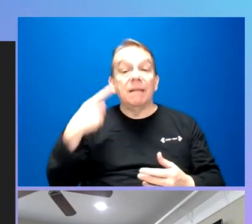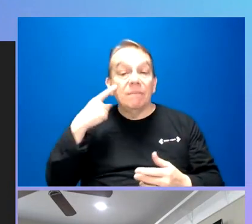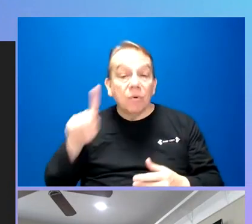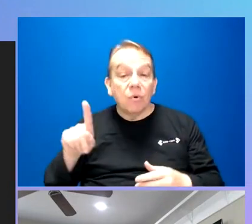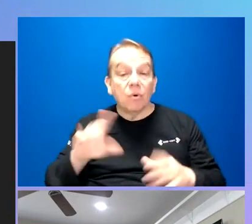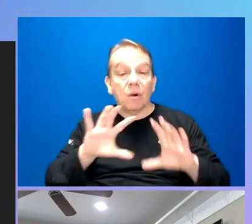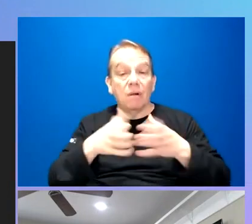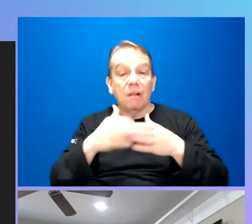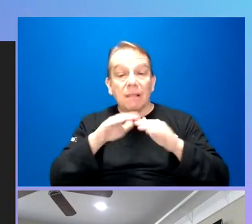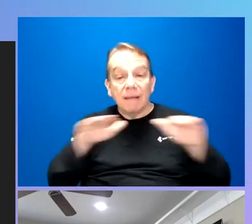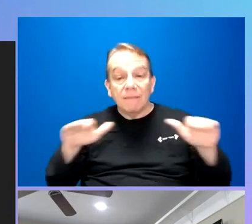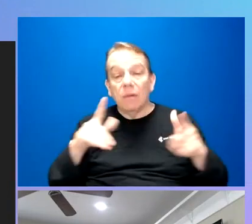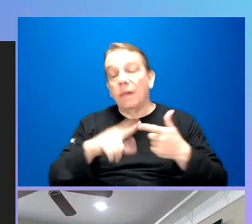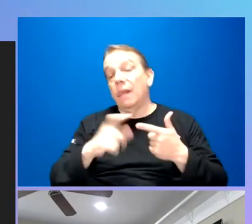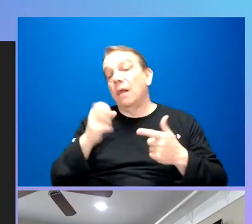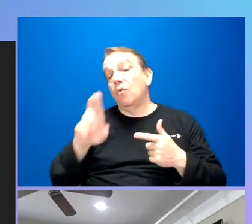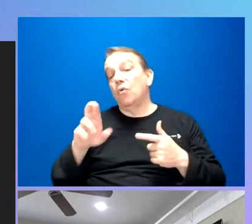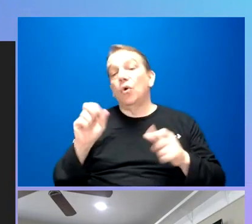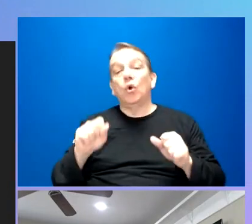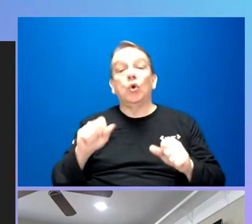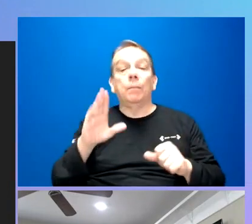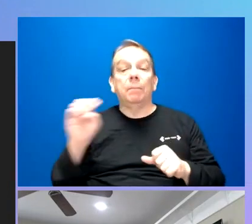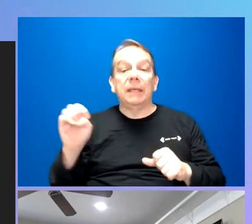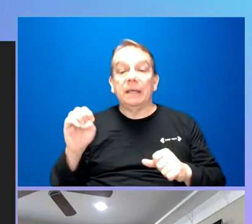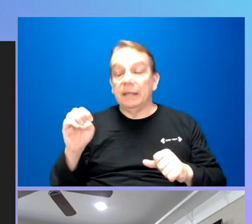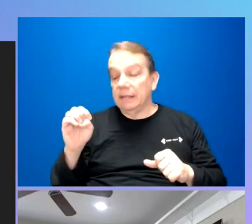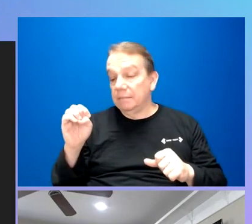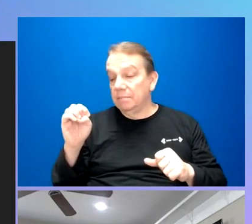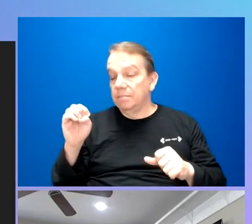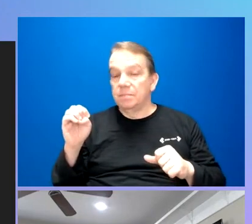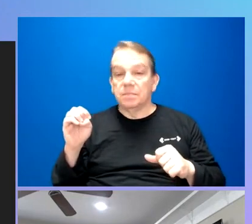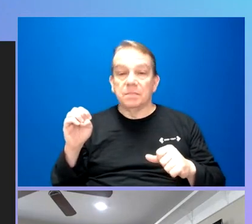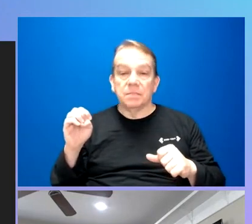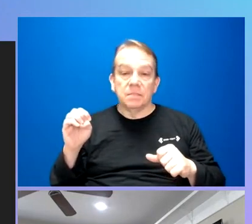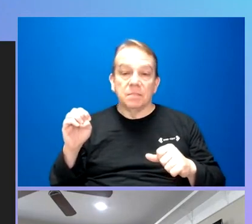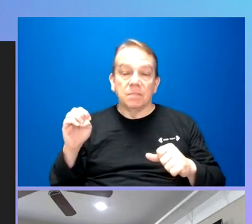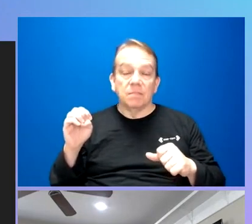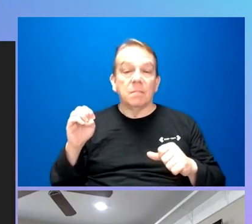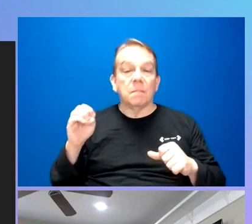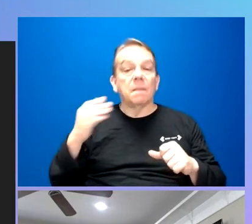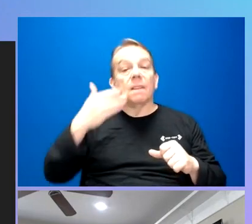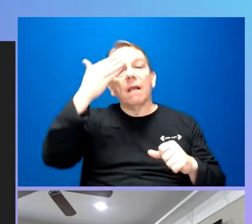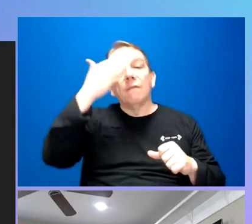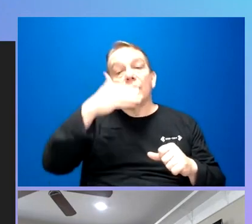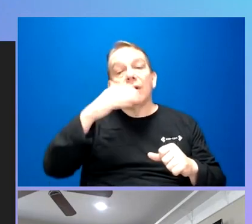could be a smaller gathering of front end developers. It could